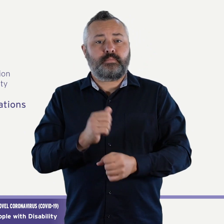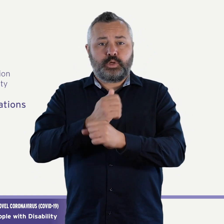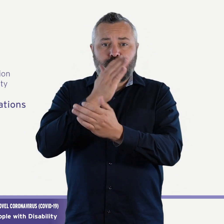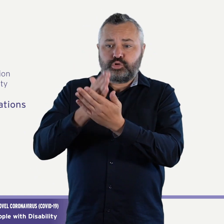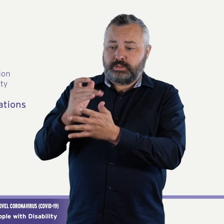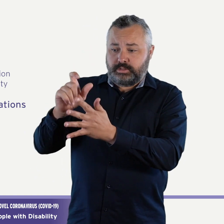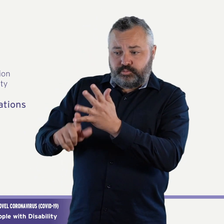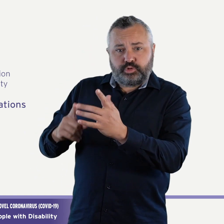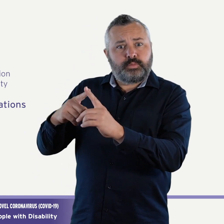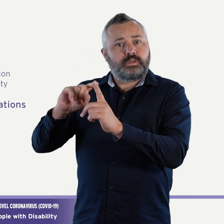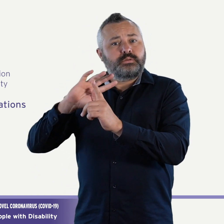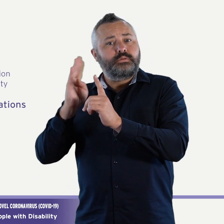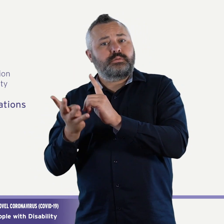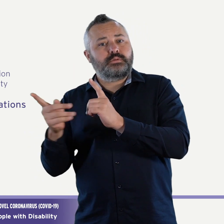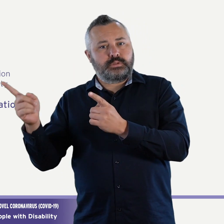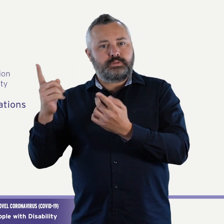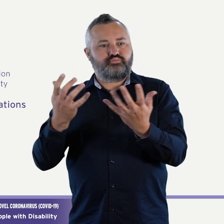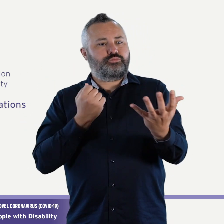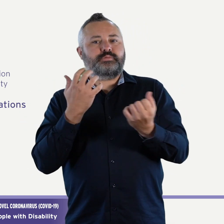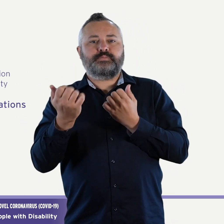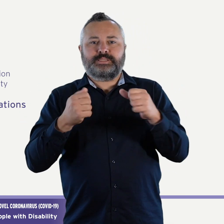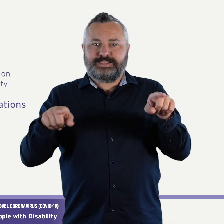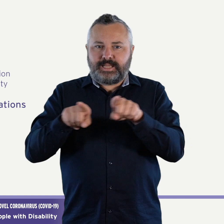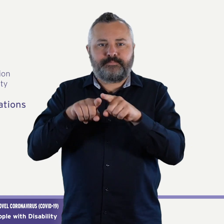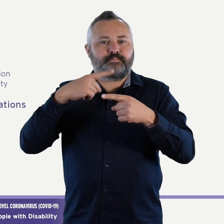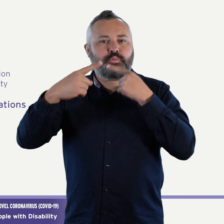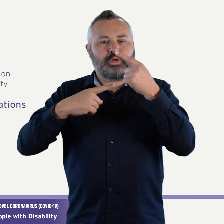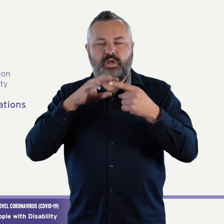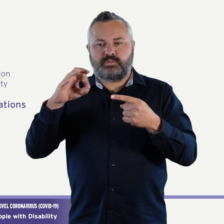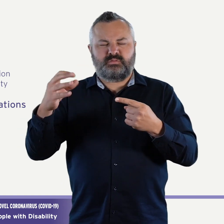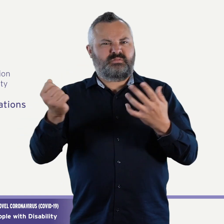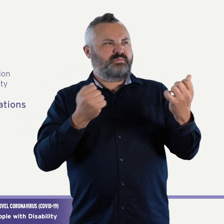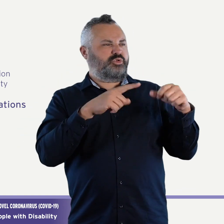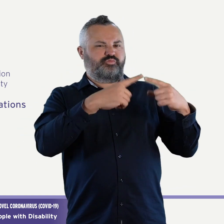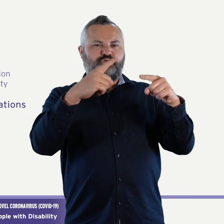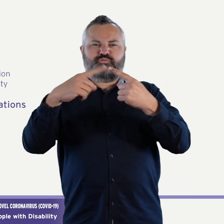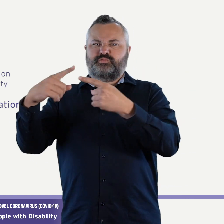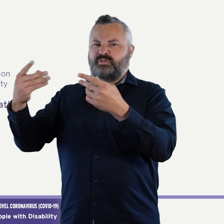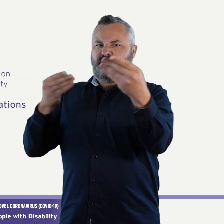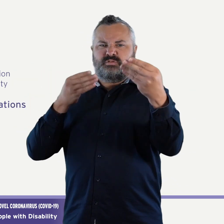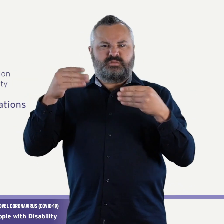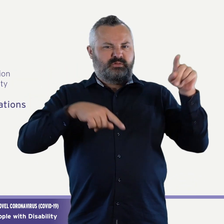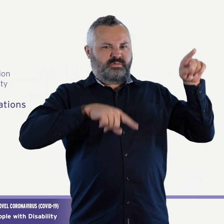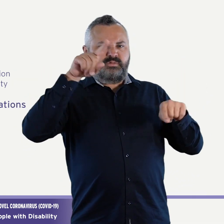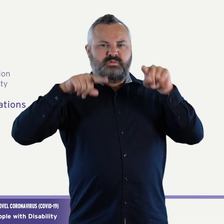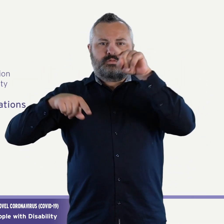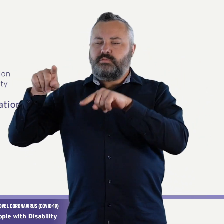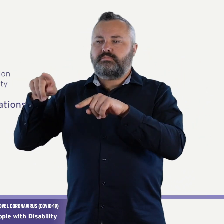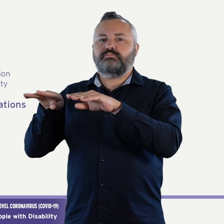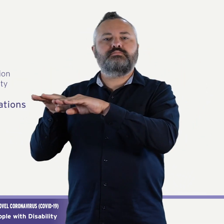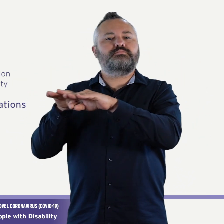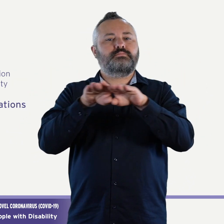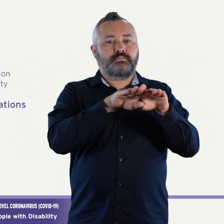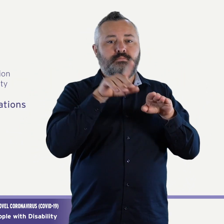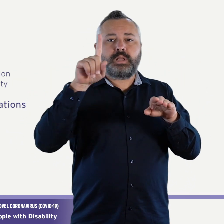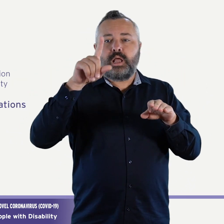Provide consistent updates to guidance for people with disability, their families, carers, support workers,